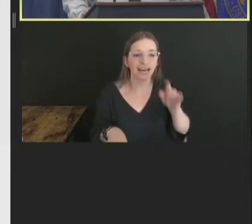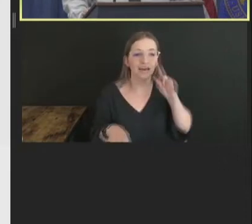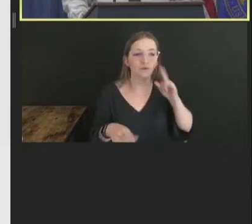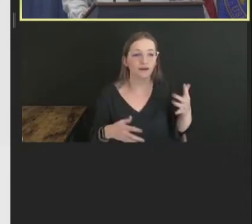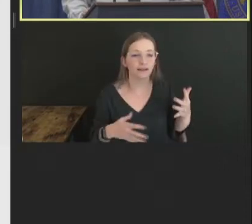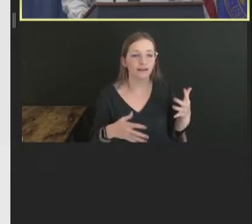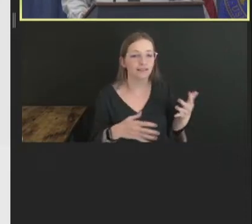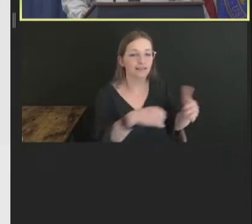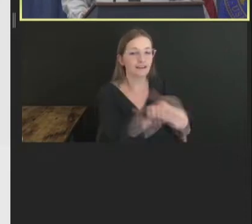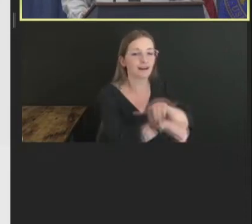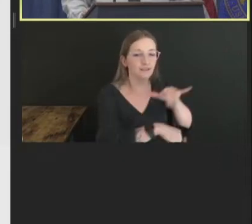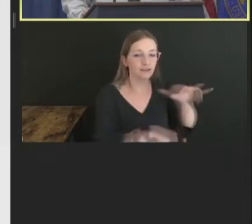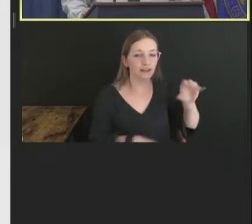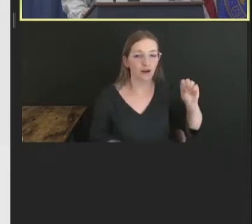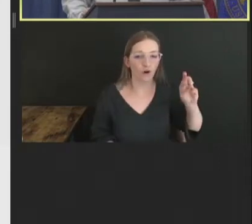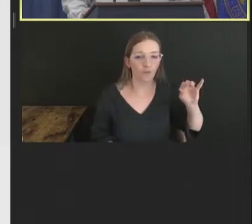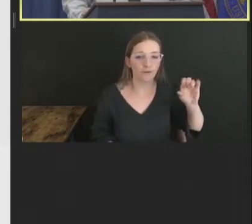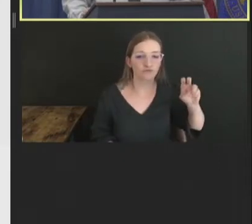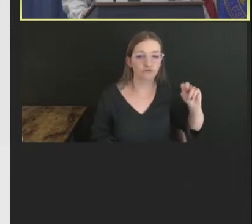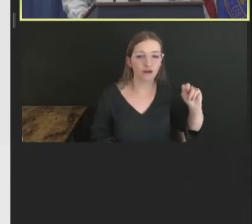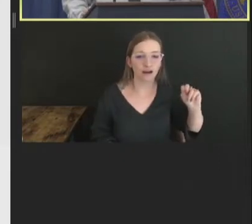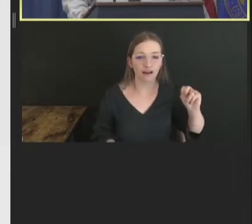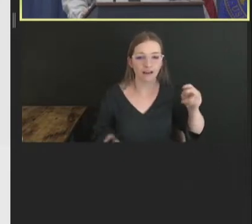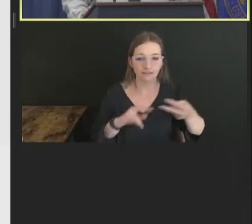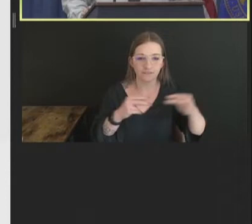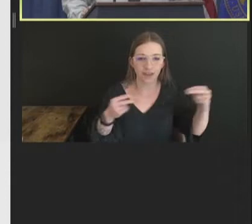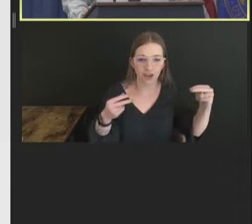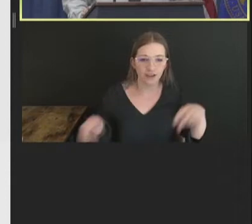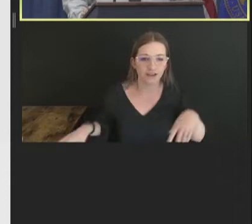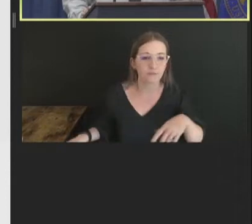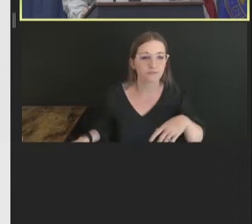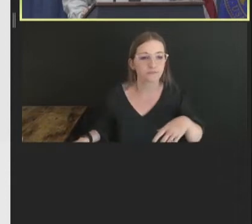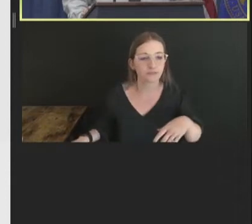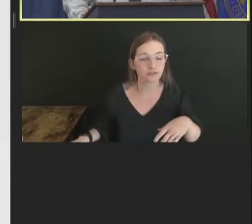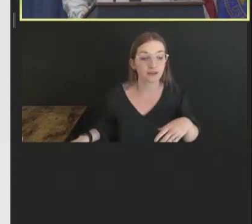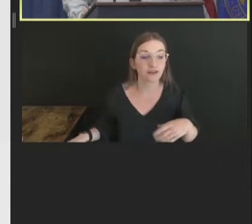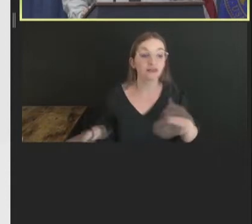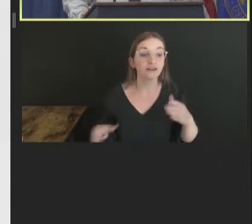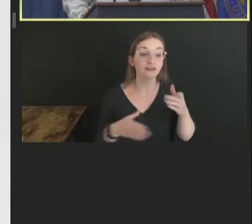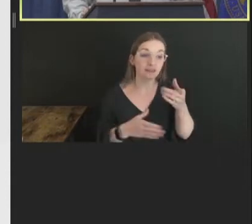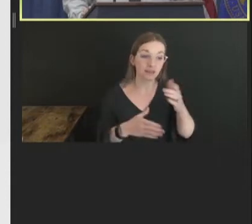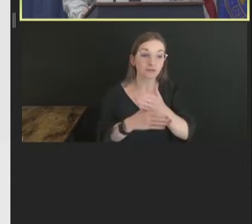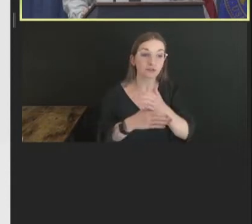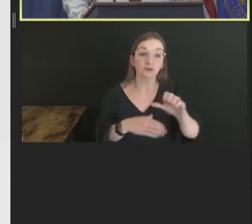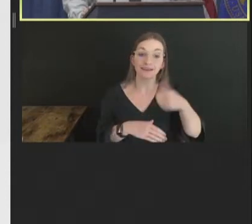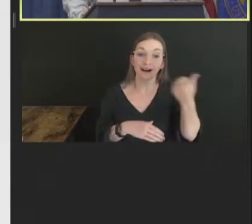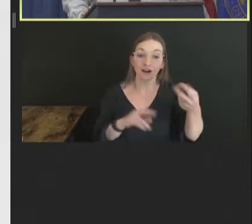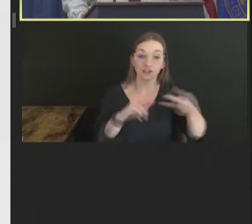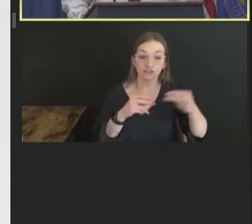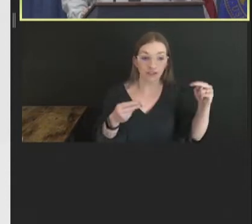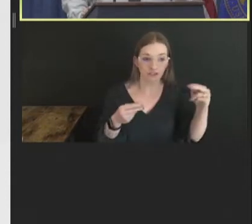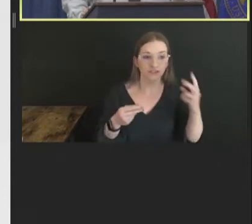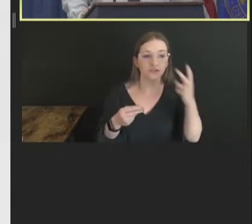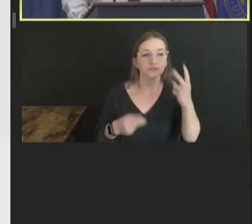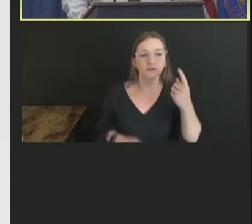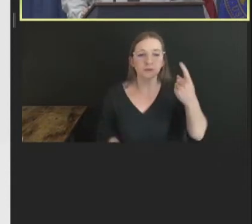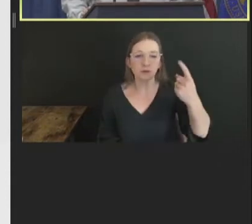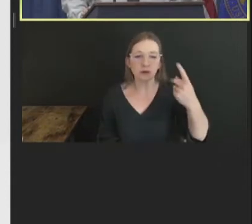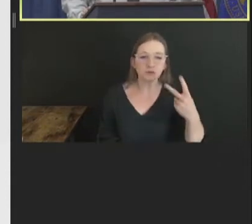You'll also see that the -- between the other variants, there are one or two purple dots that are appearing in one versus the other. That's the evolution of